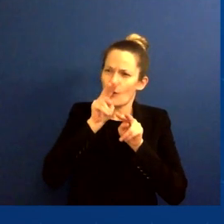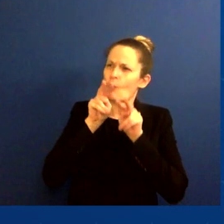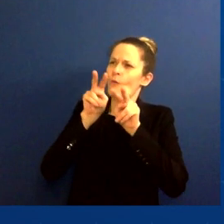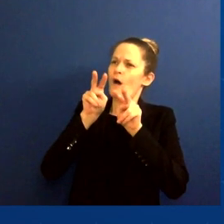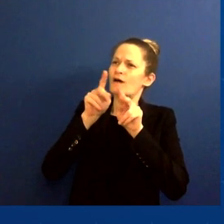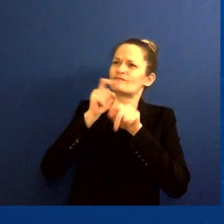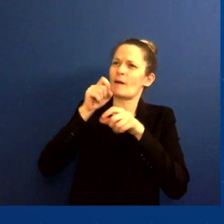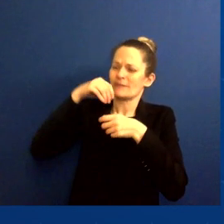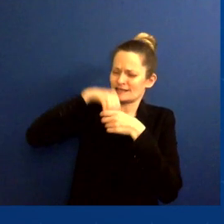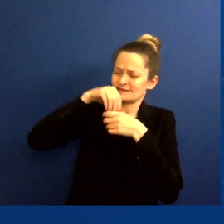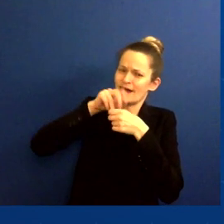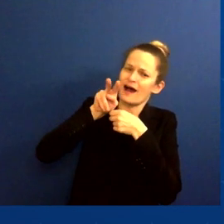President Joe Biden.